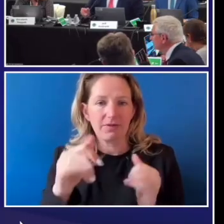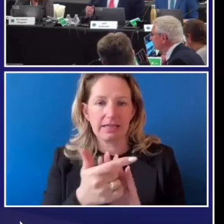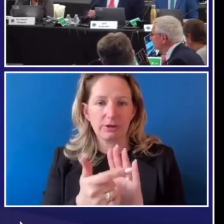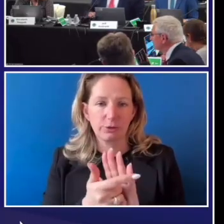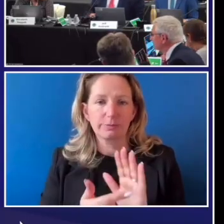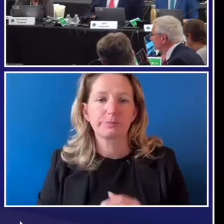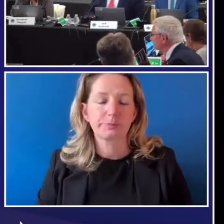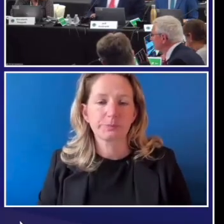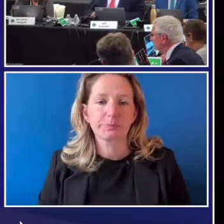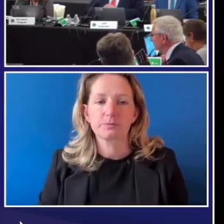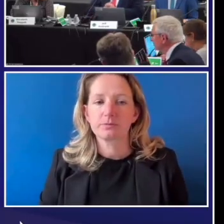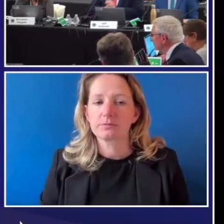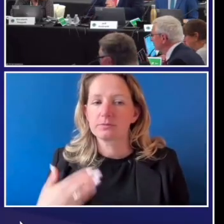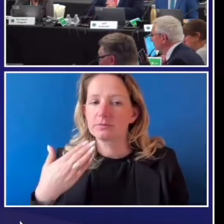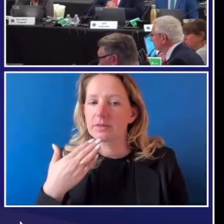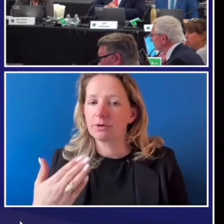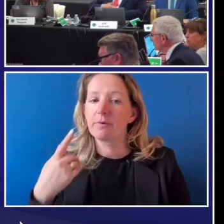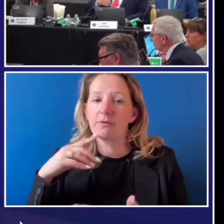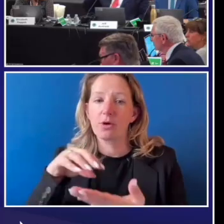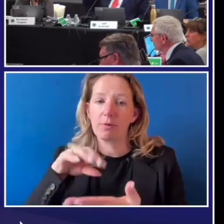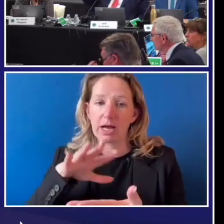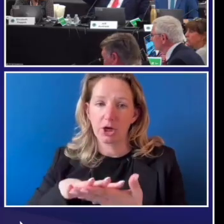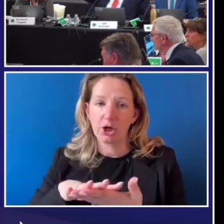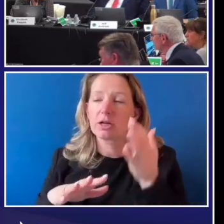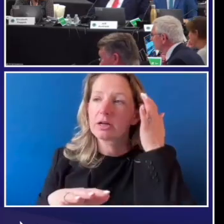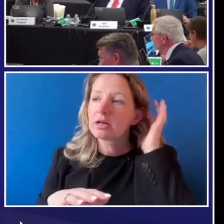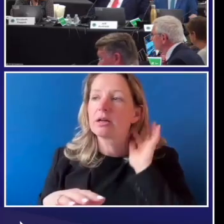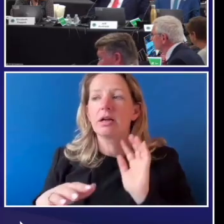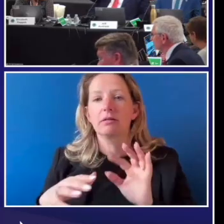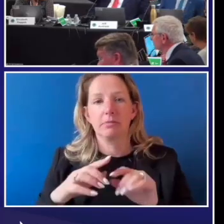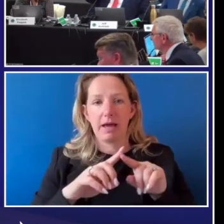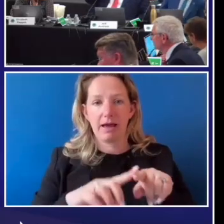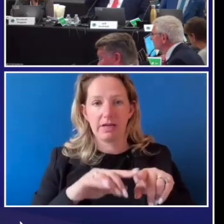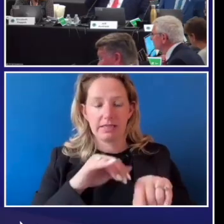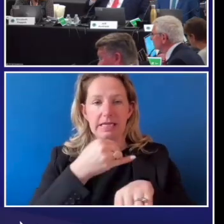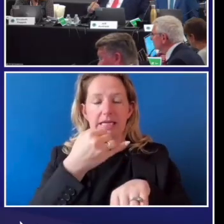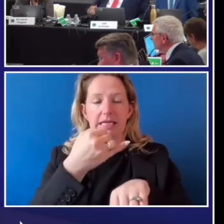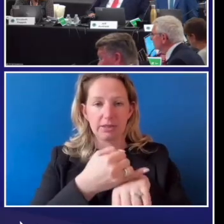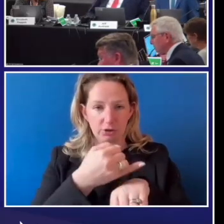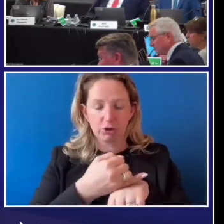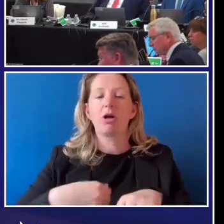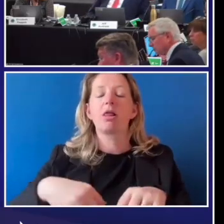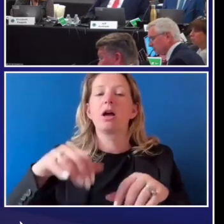Thank you. And for the record, on behalf of institutional accrediting agencies recognized by the secretary, I would like to